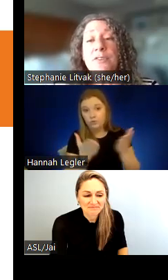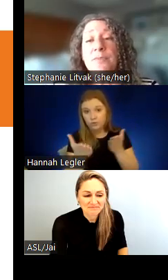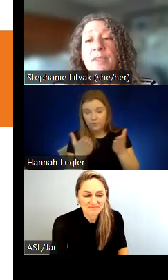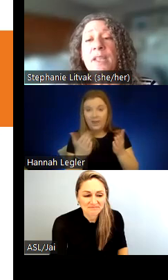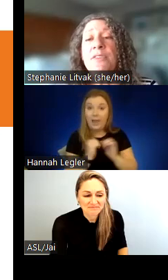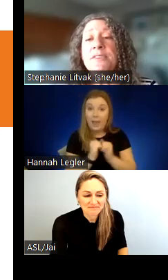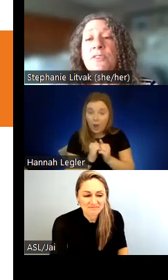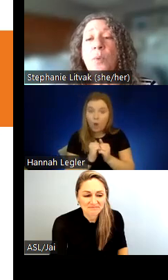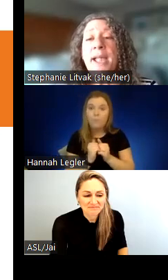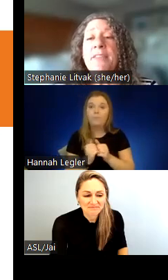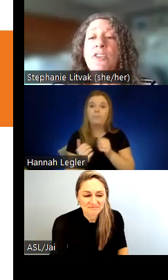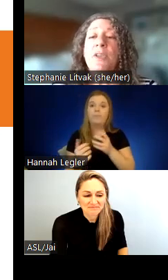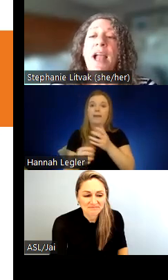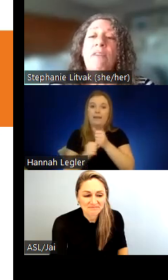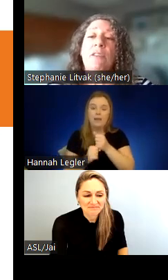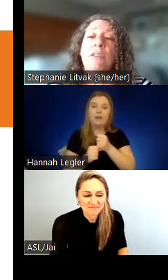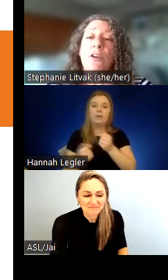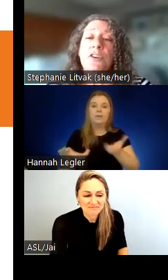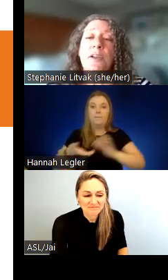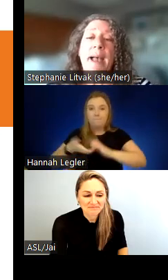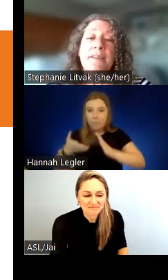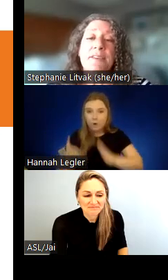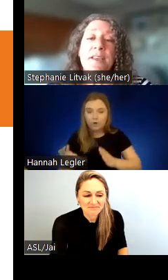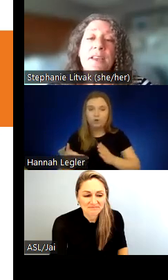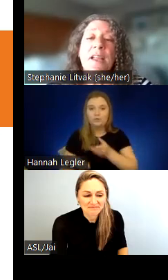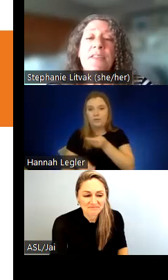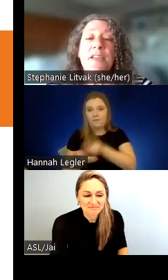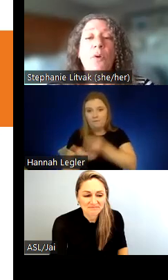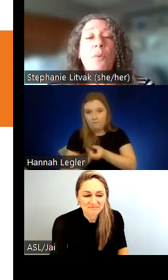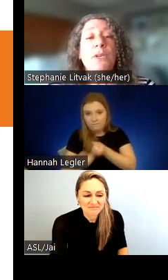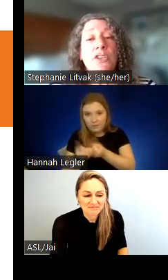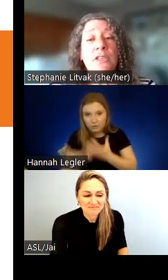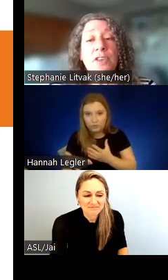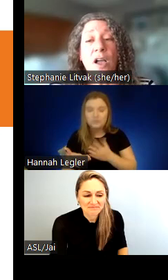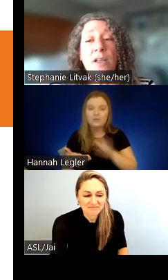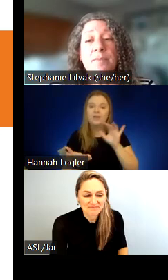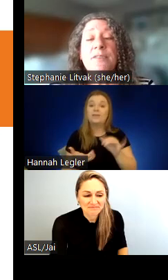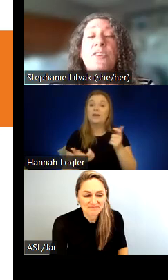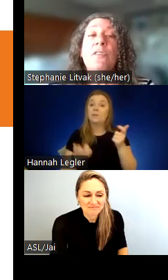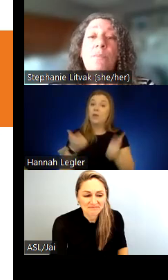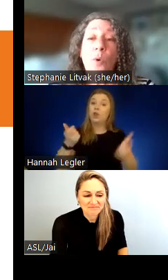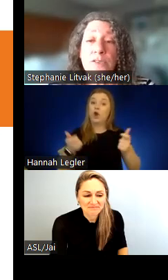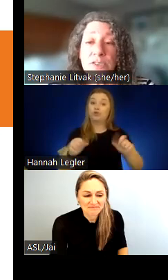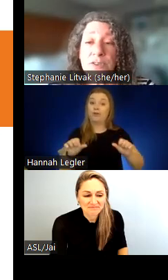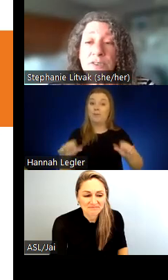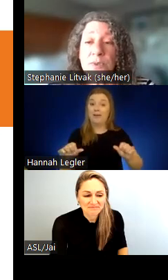This is a way that you can have a larger capacity than you originally thought, serve more students